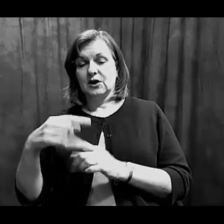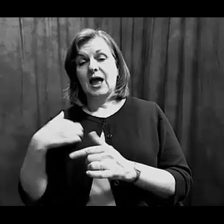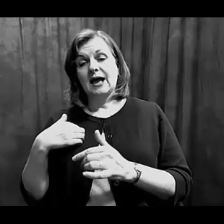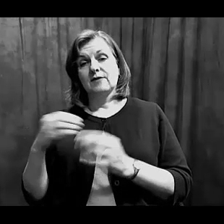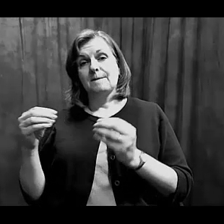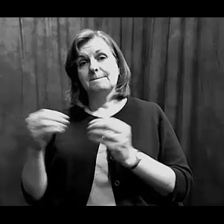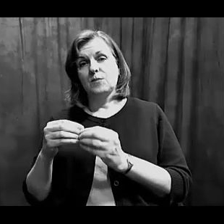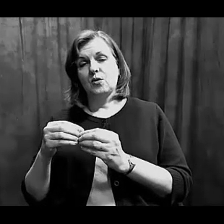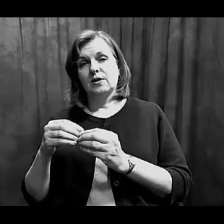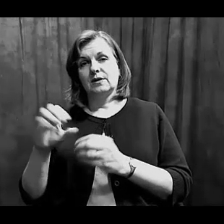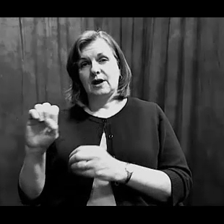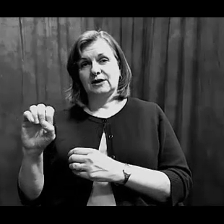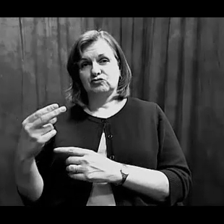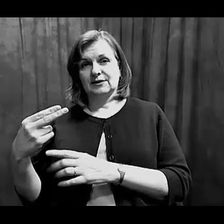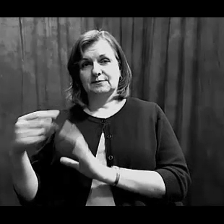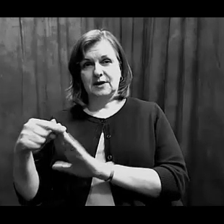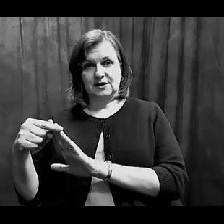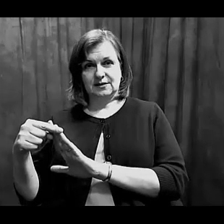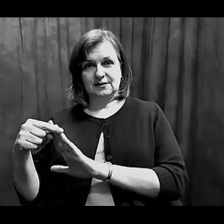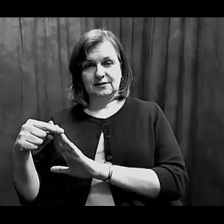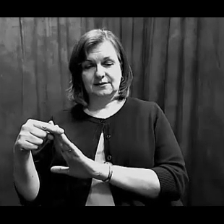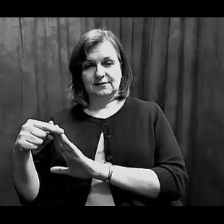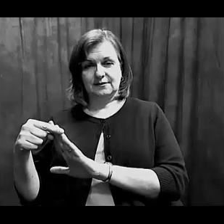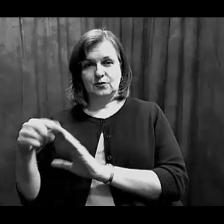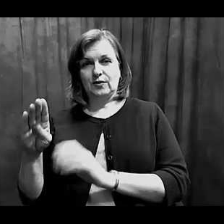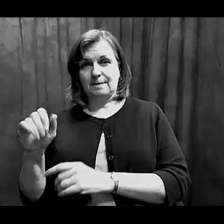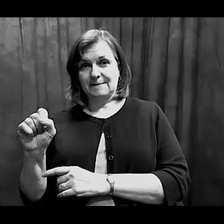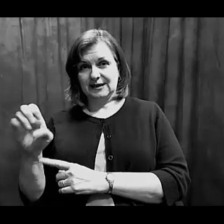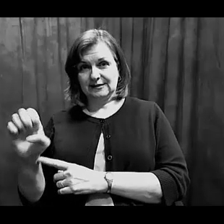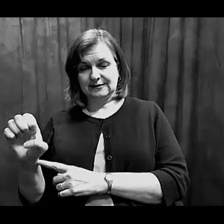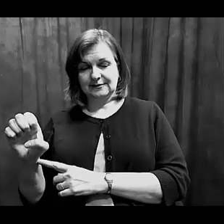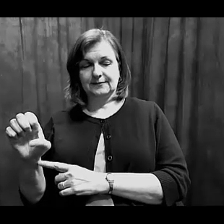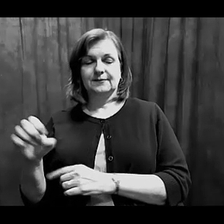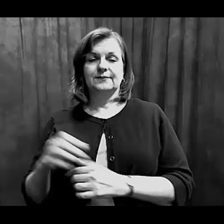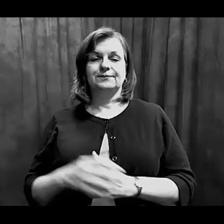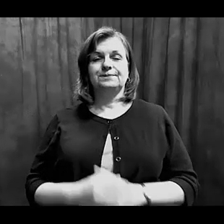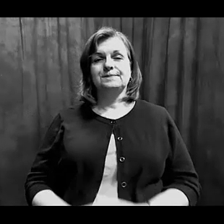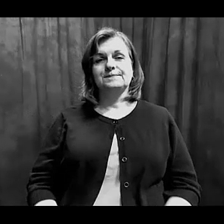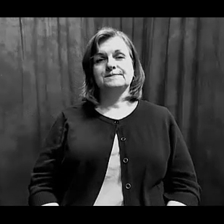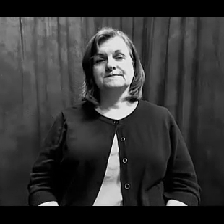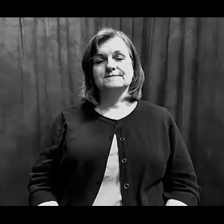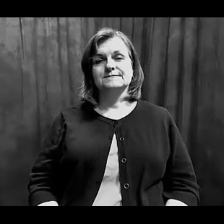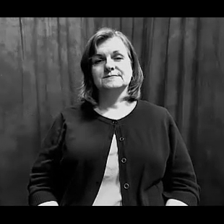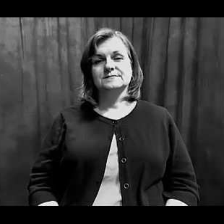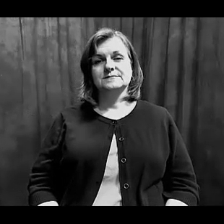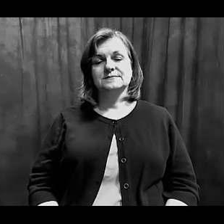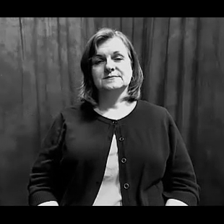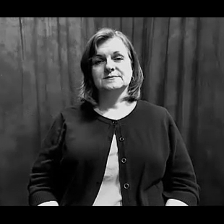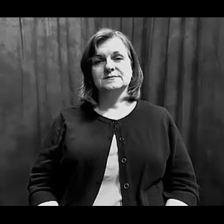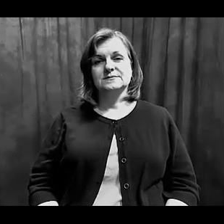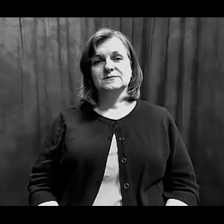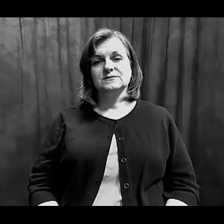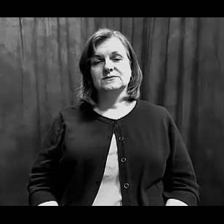fewer H+ but you have more hydroxide - OH-